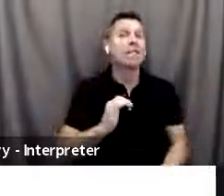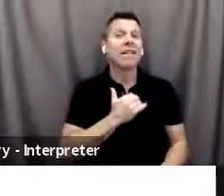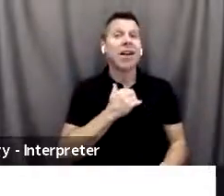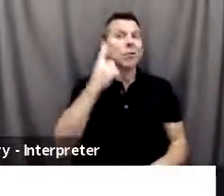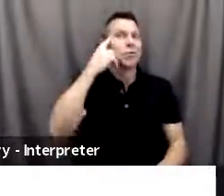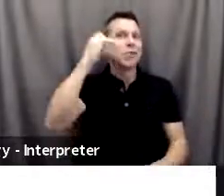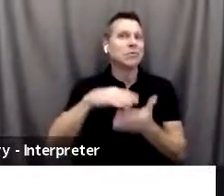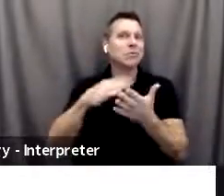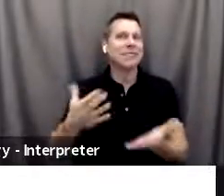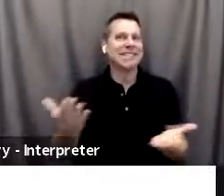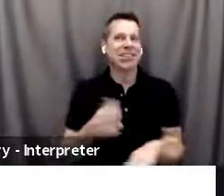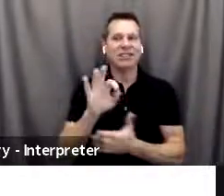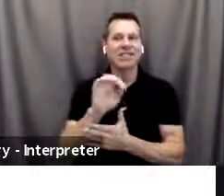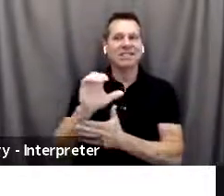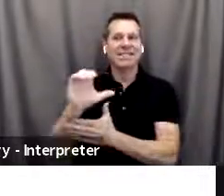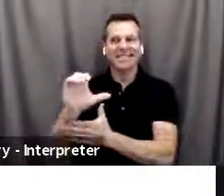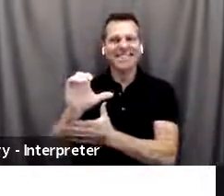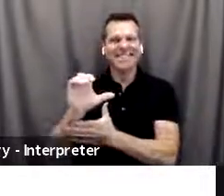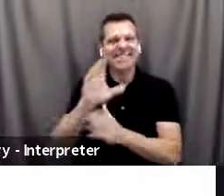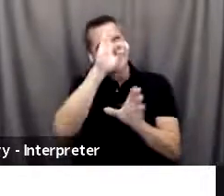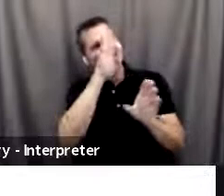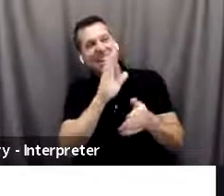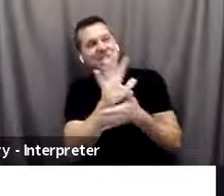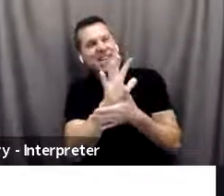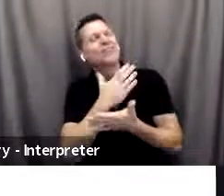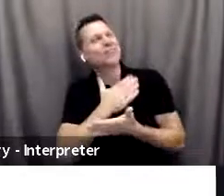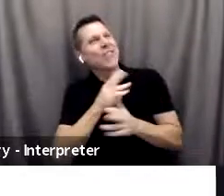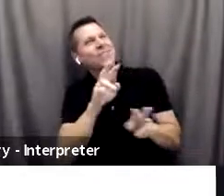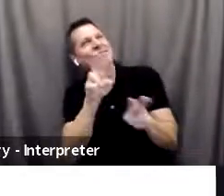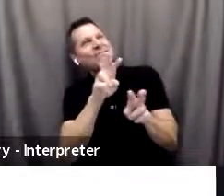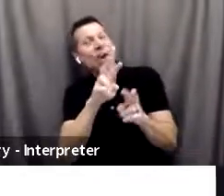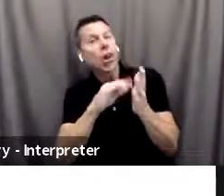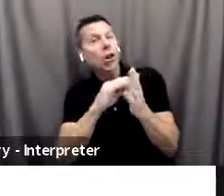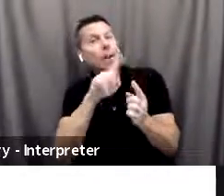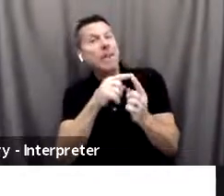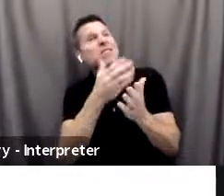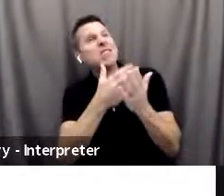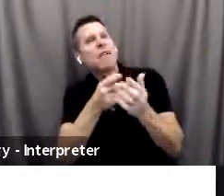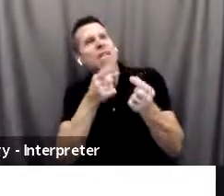here at Fresno City College. So I hope you enjoy this video and learn a little bit about some of the struggles that some of our